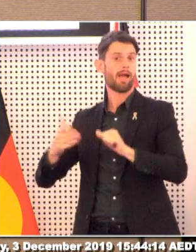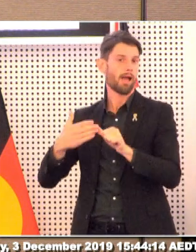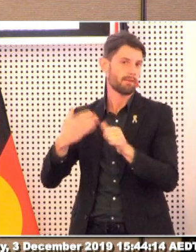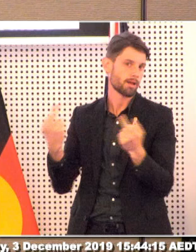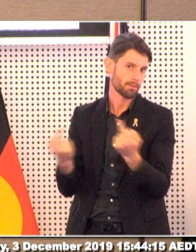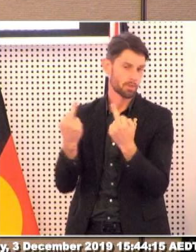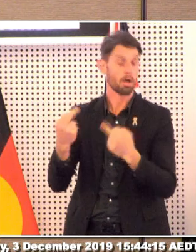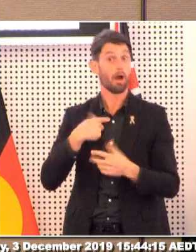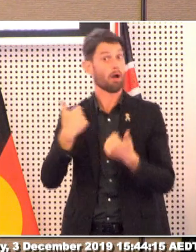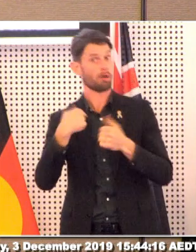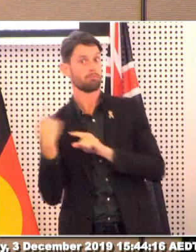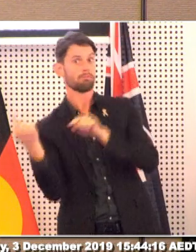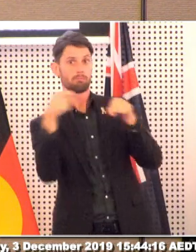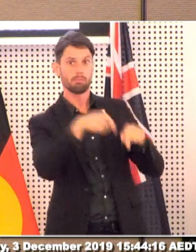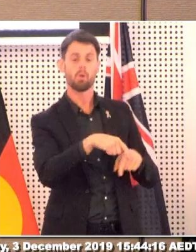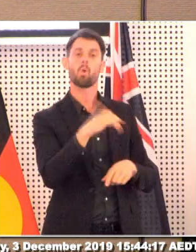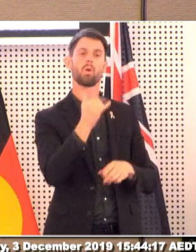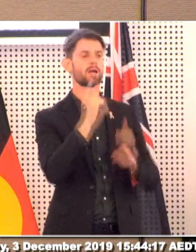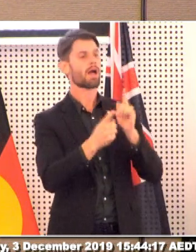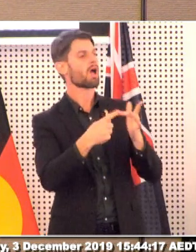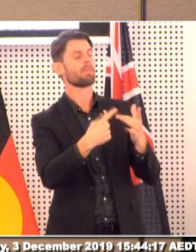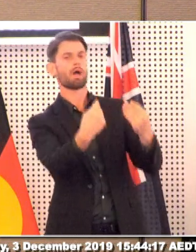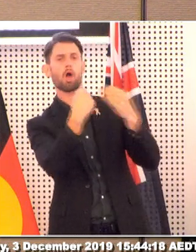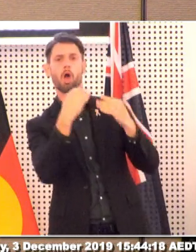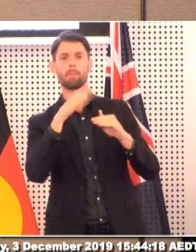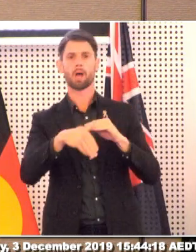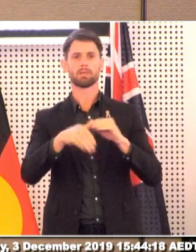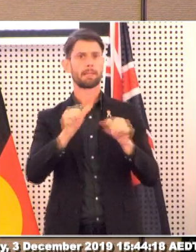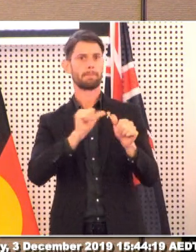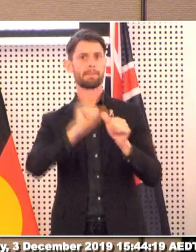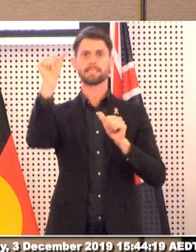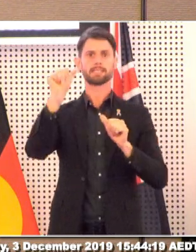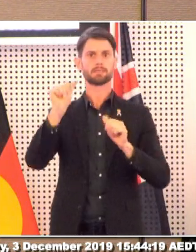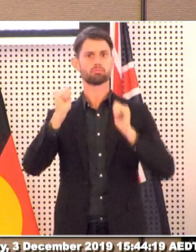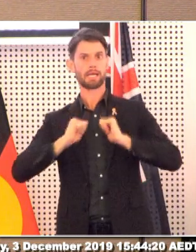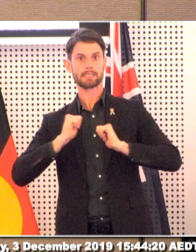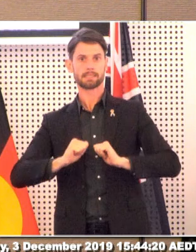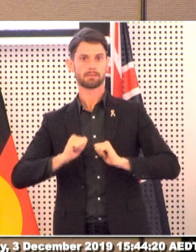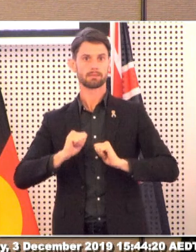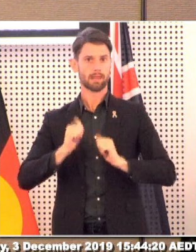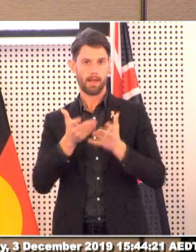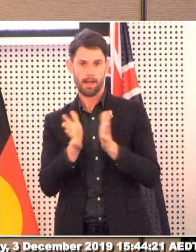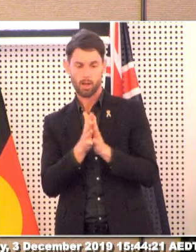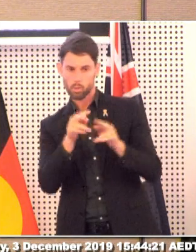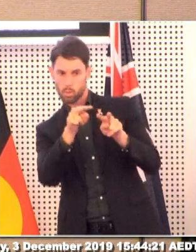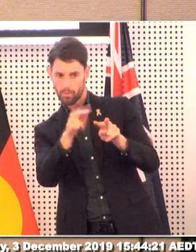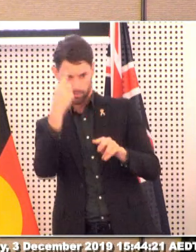at best practice that we should be looking for in group homes so CVs are encouraged to attend those kind of extra training courses as well.